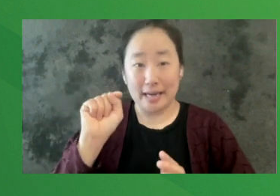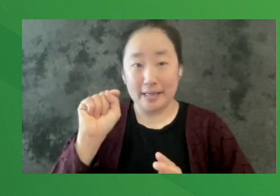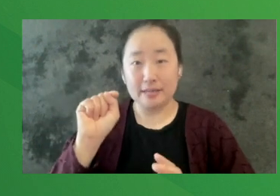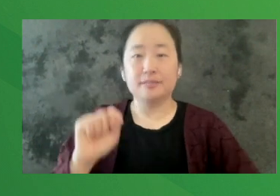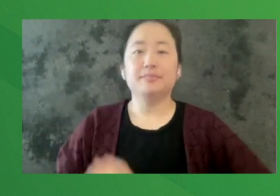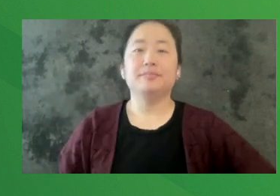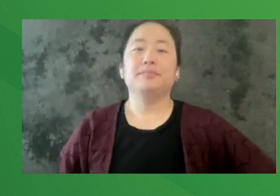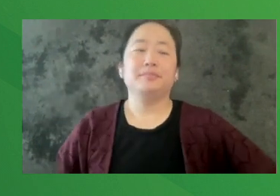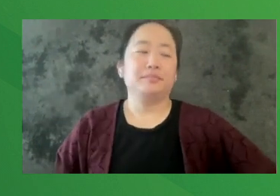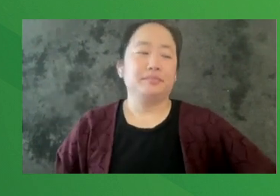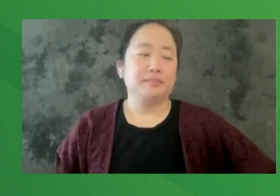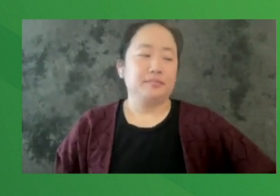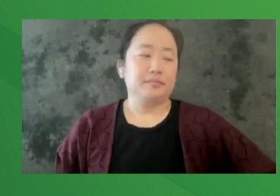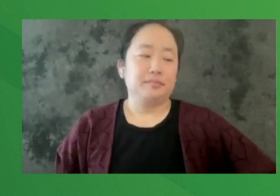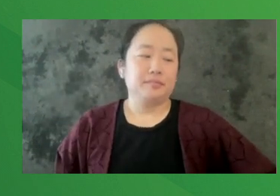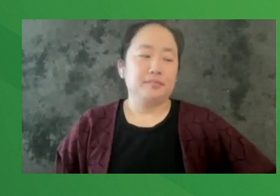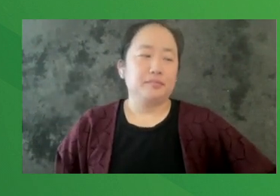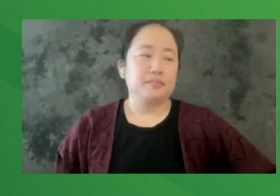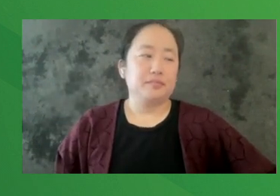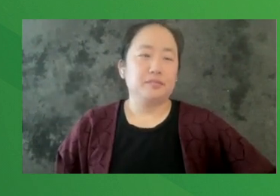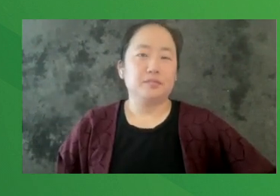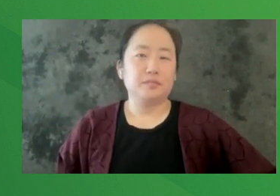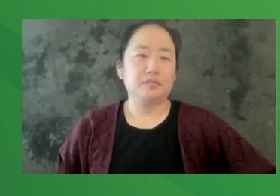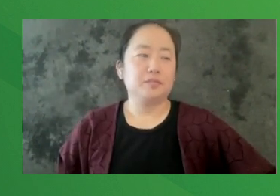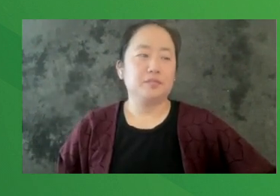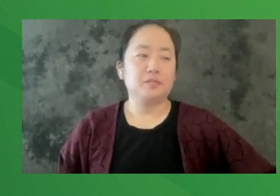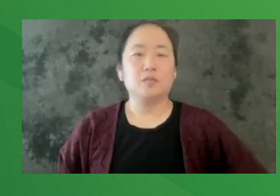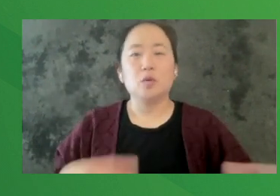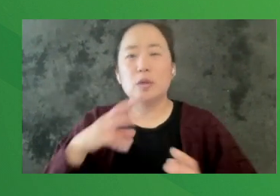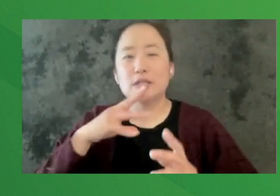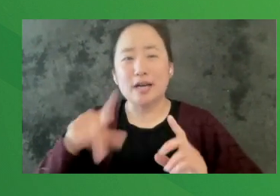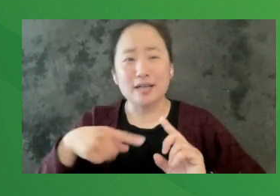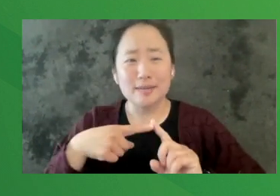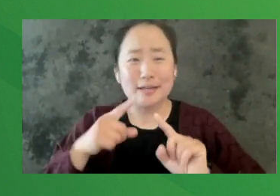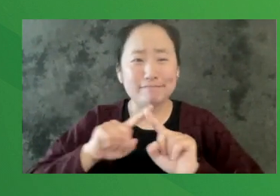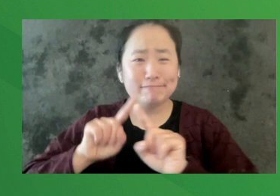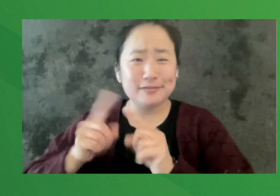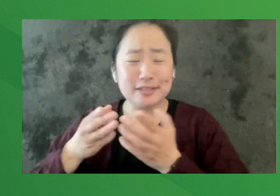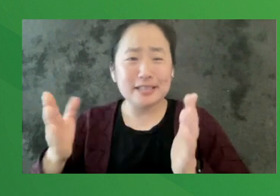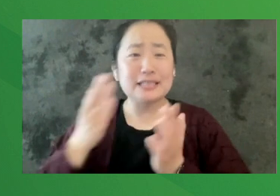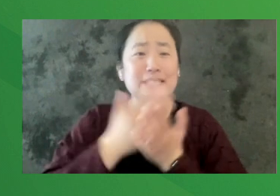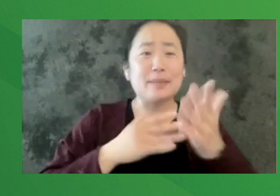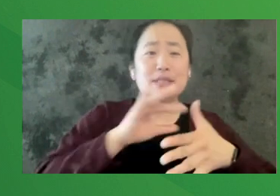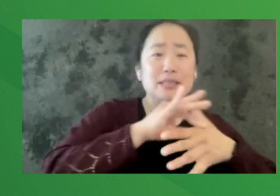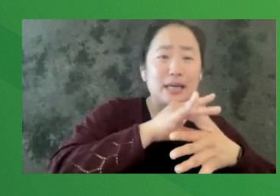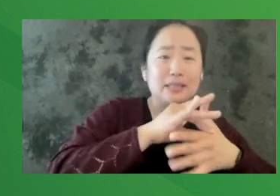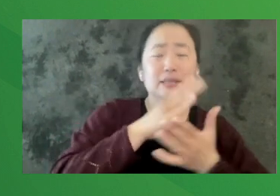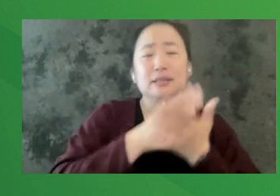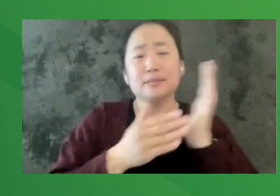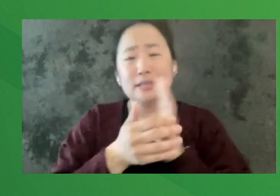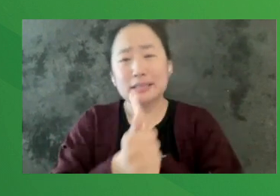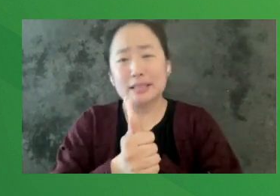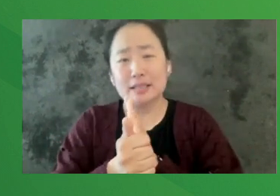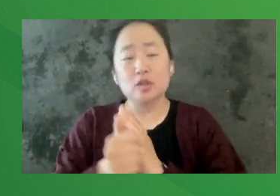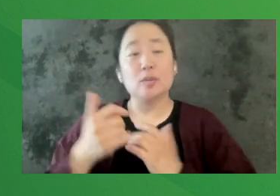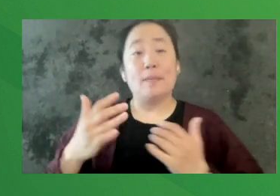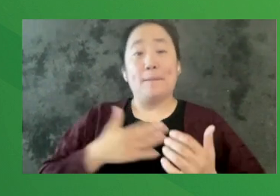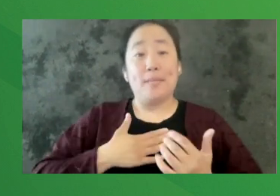talking about is a number of things, some of us are talking about content, some of us are talking about skills. A lot of what I'm gonna present or most of what I'll present today is about a skill.